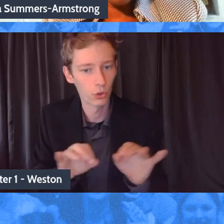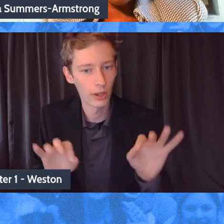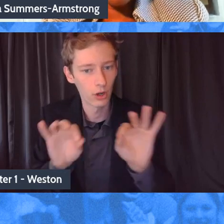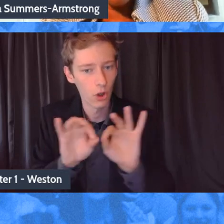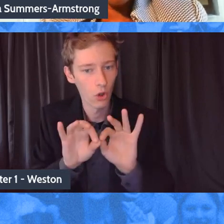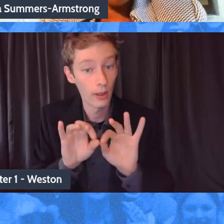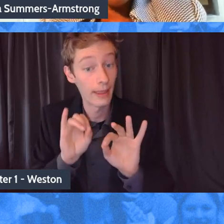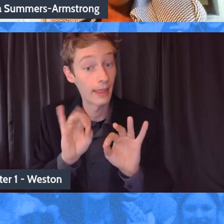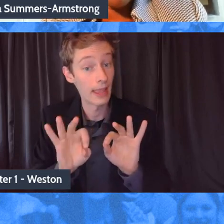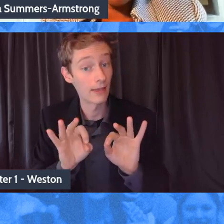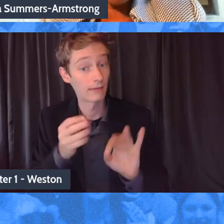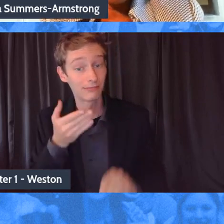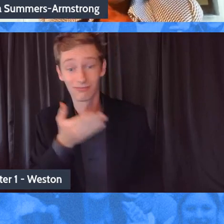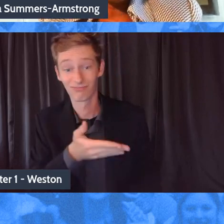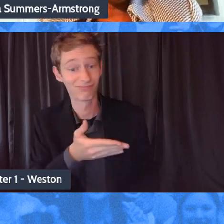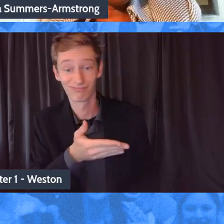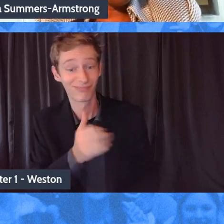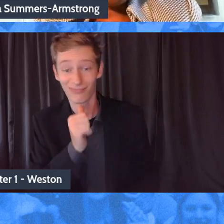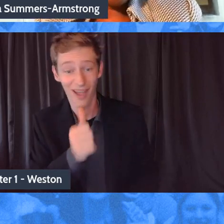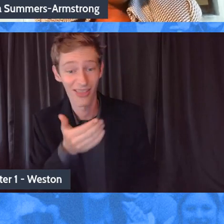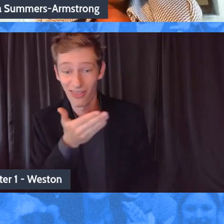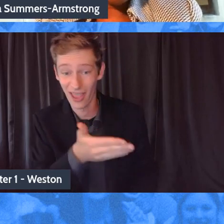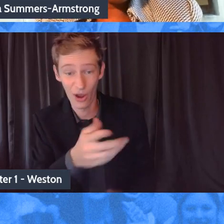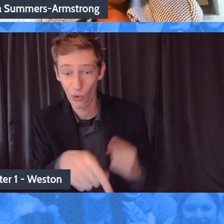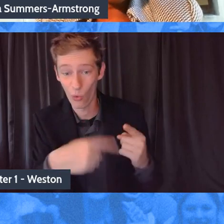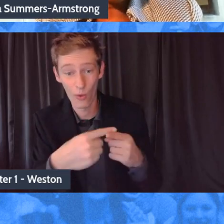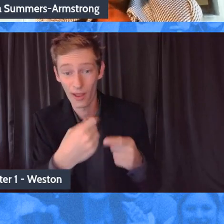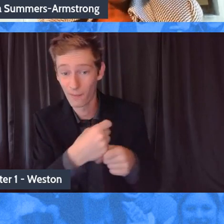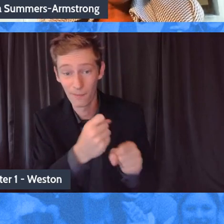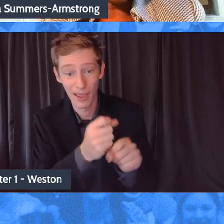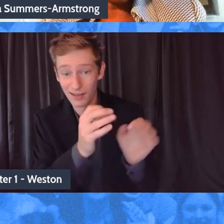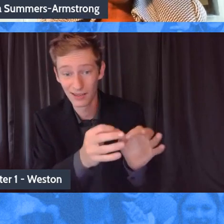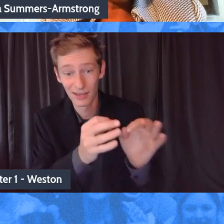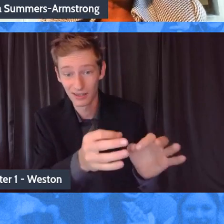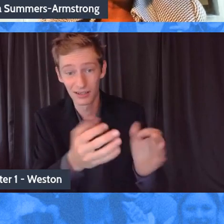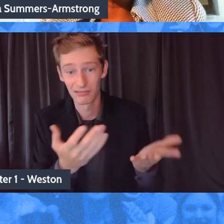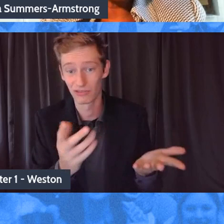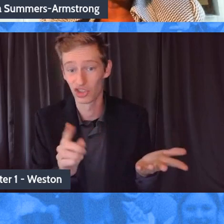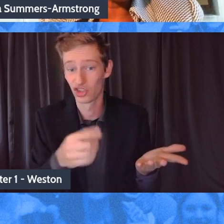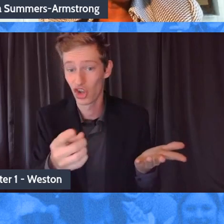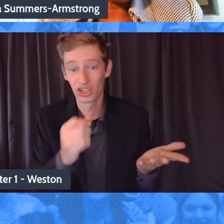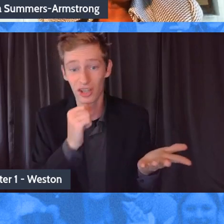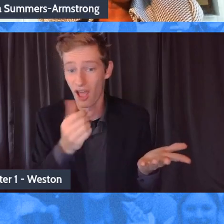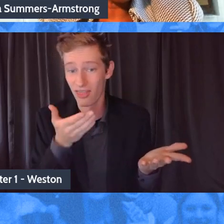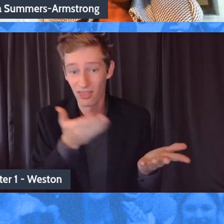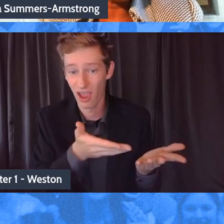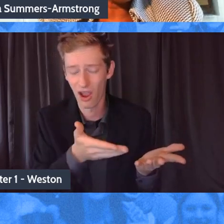when decisions are being made, they're just not there. And if there was one thing that I learned